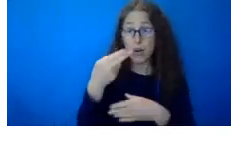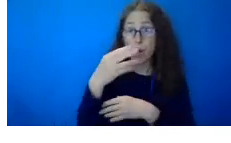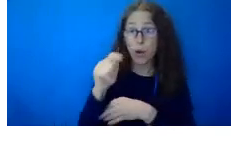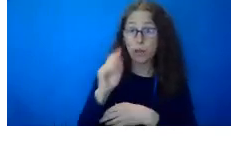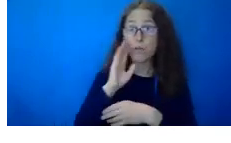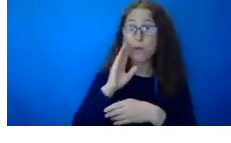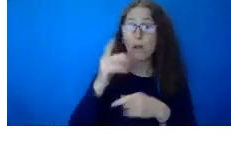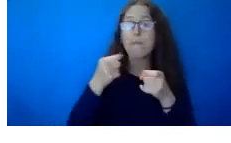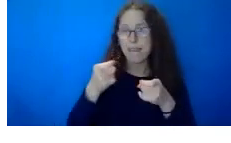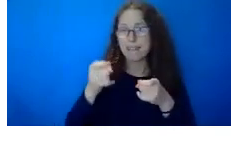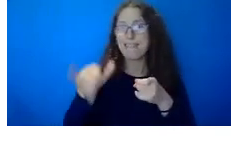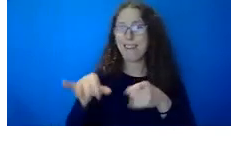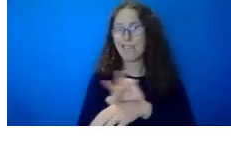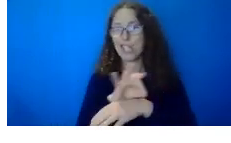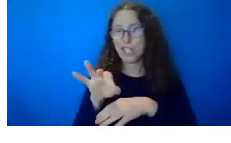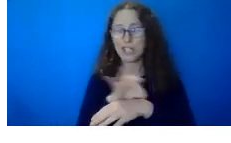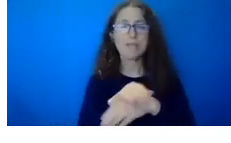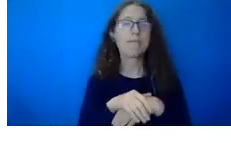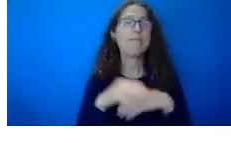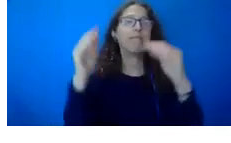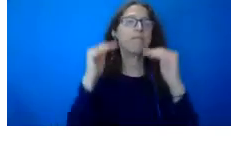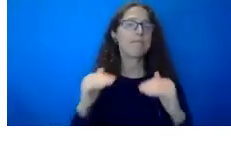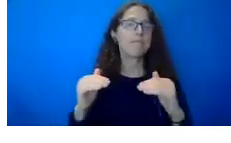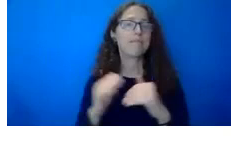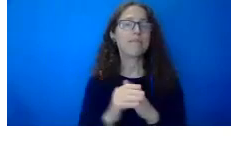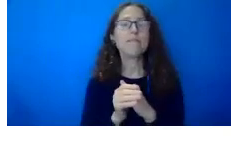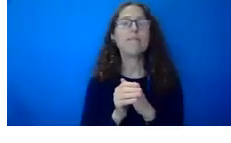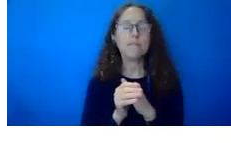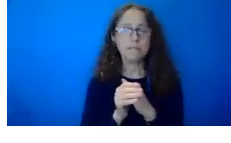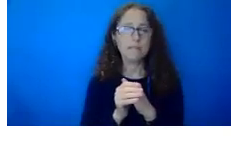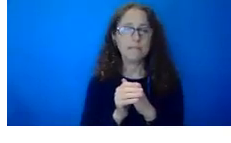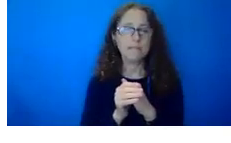OR ELSEWHERE, PLEASE RAISE YOUR HAND AND WE WILL UNMUTE